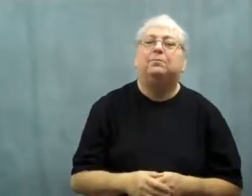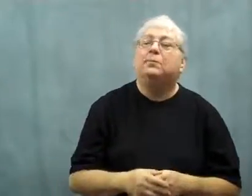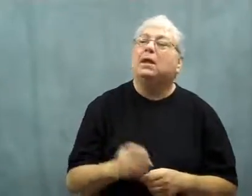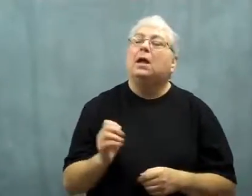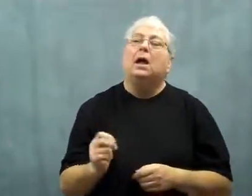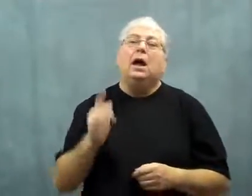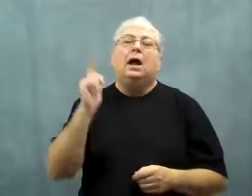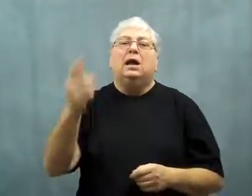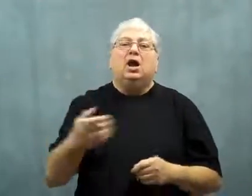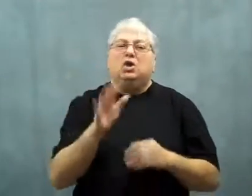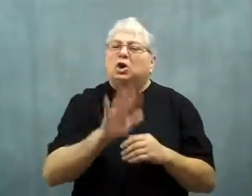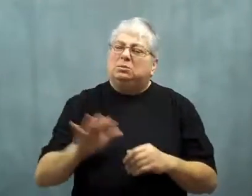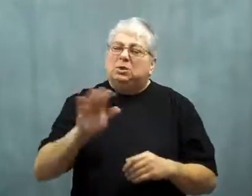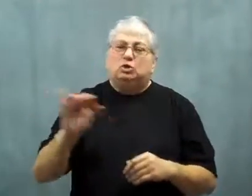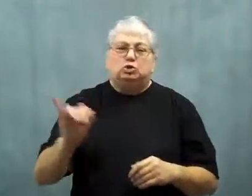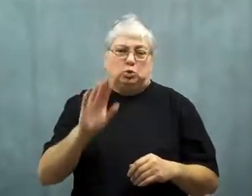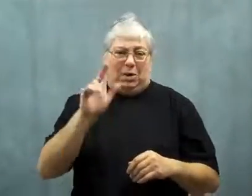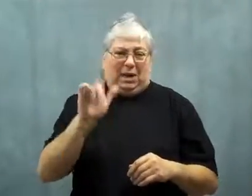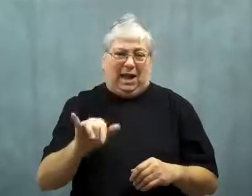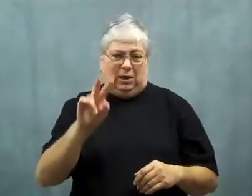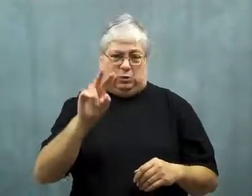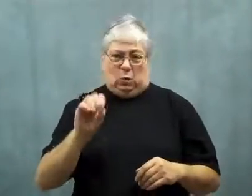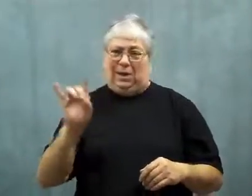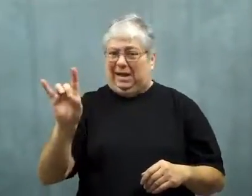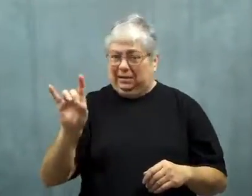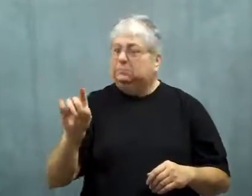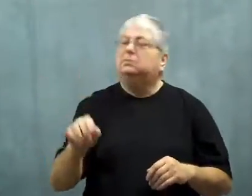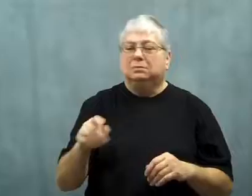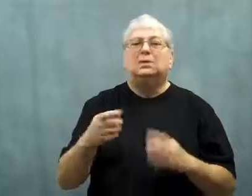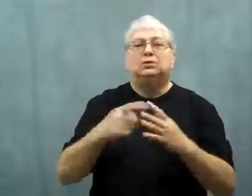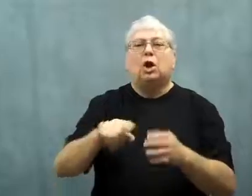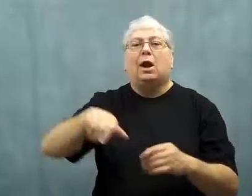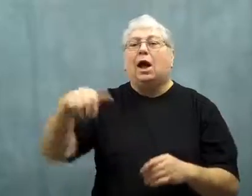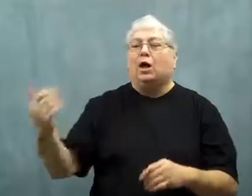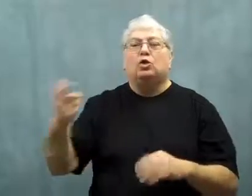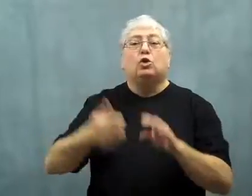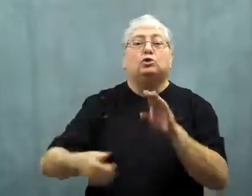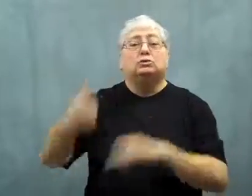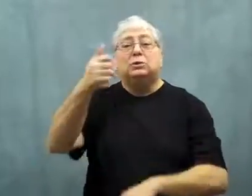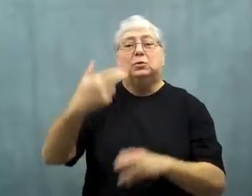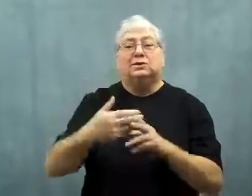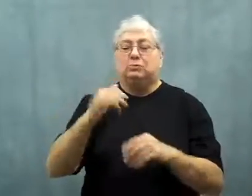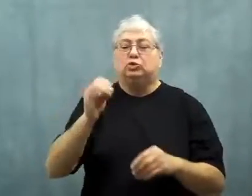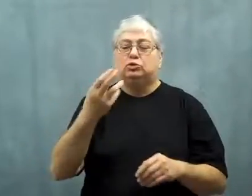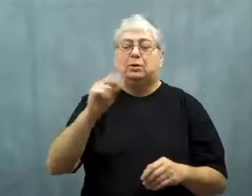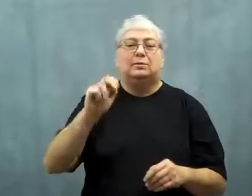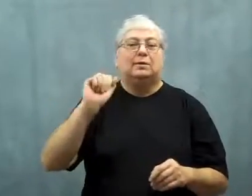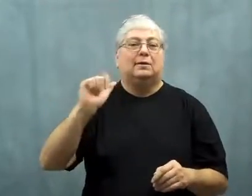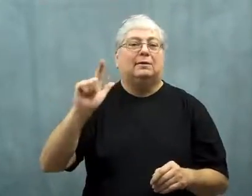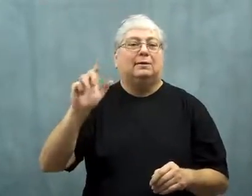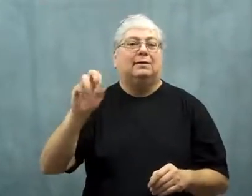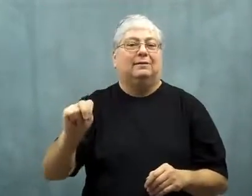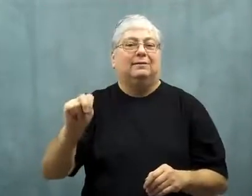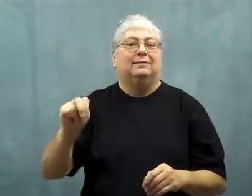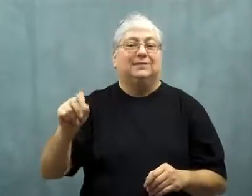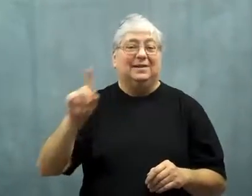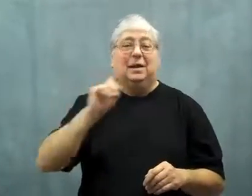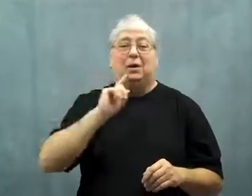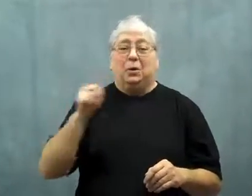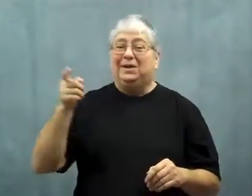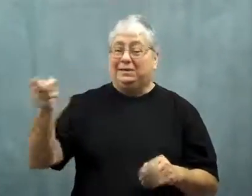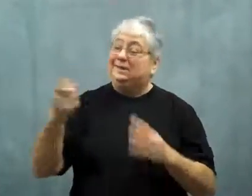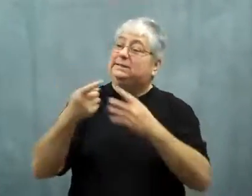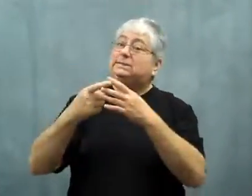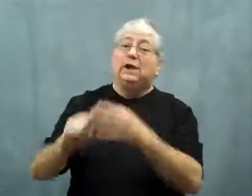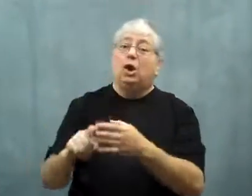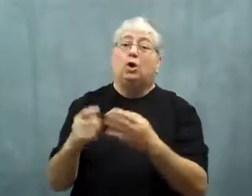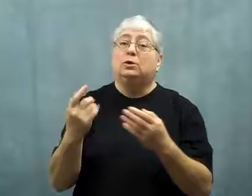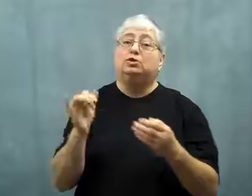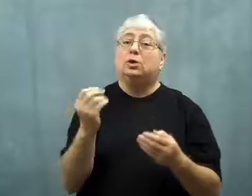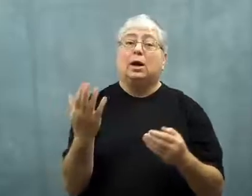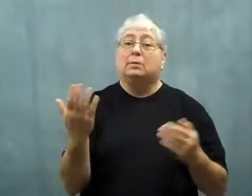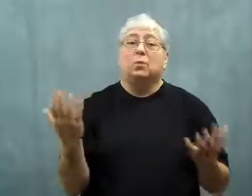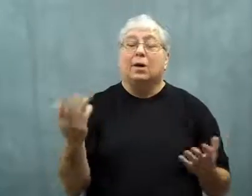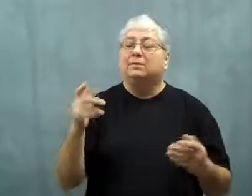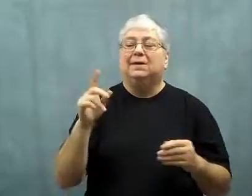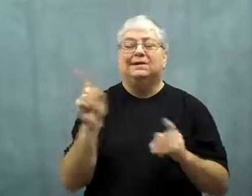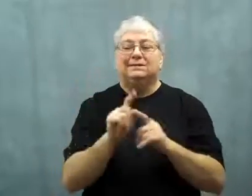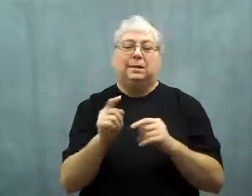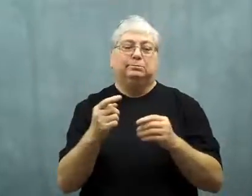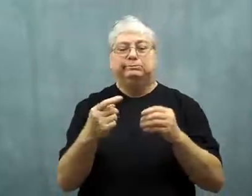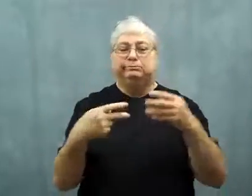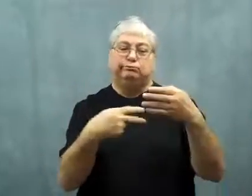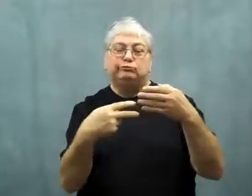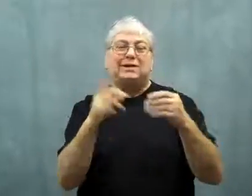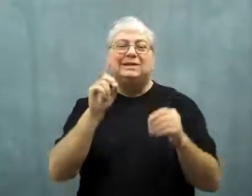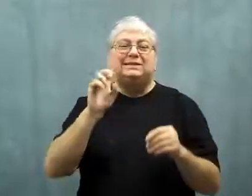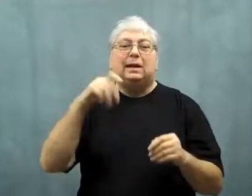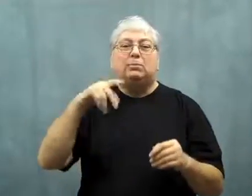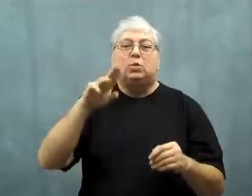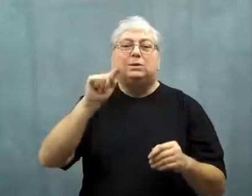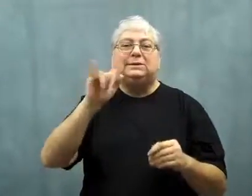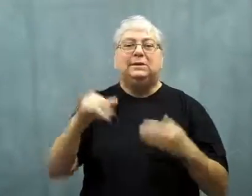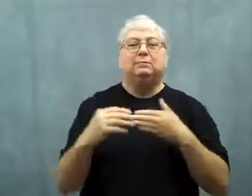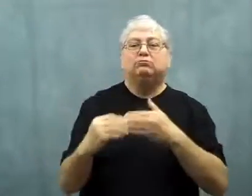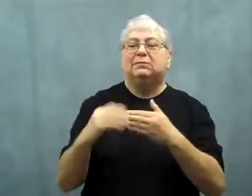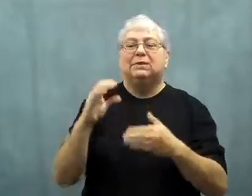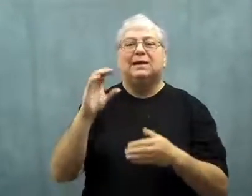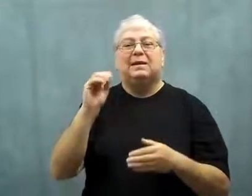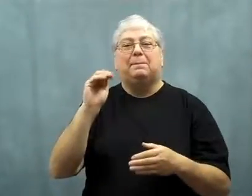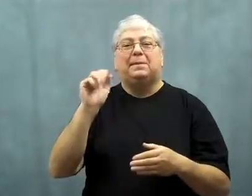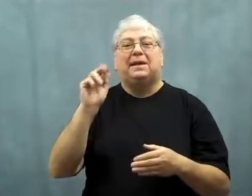In July of 2008, another general, John Allen,